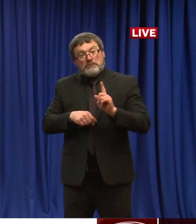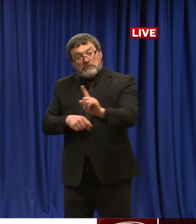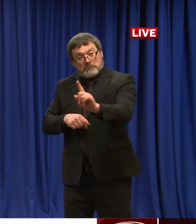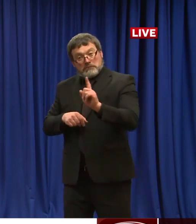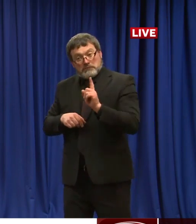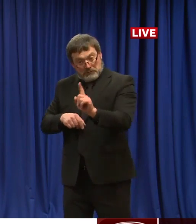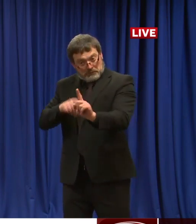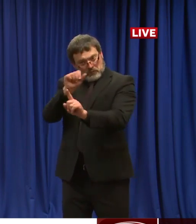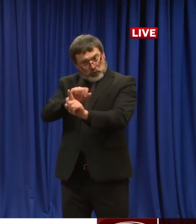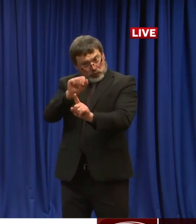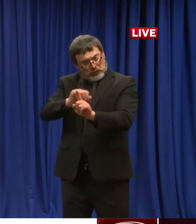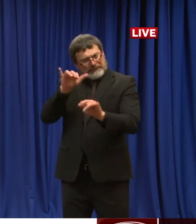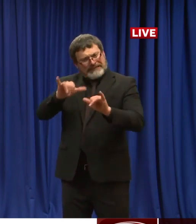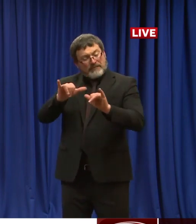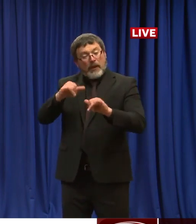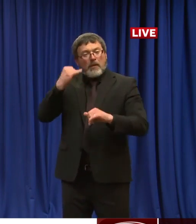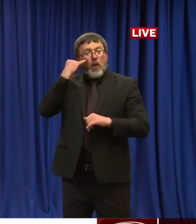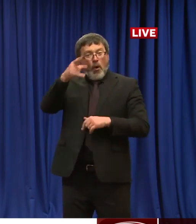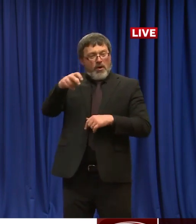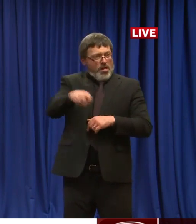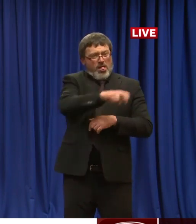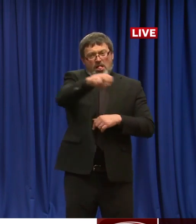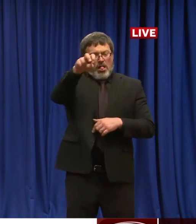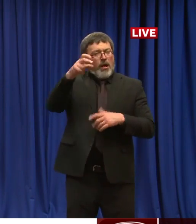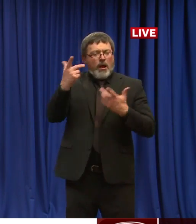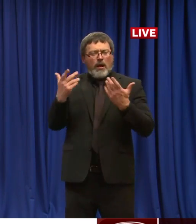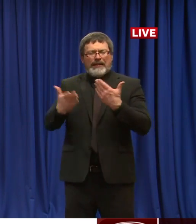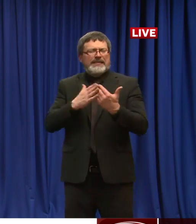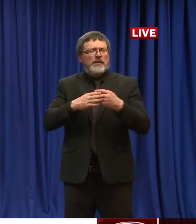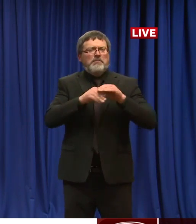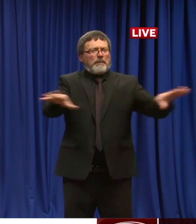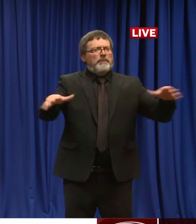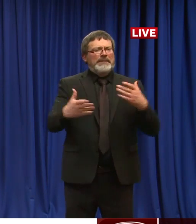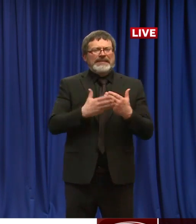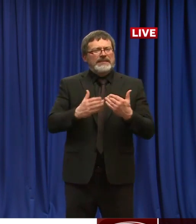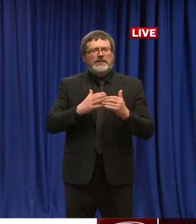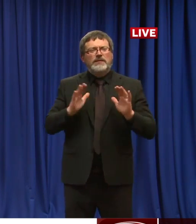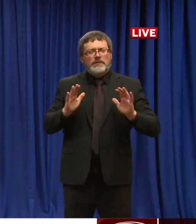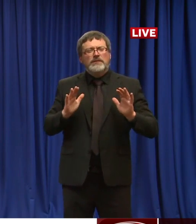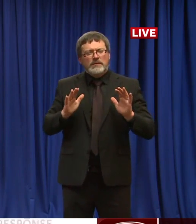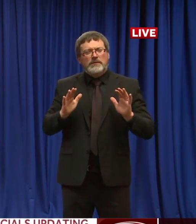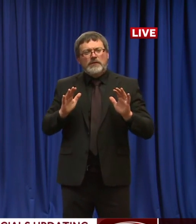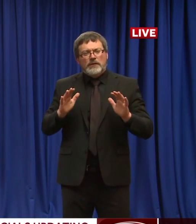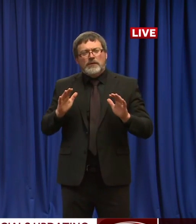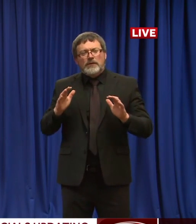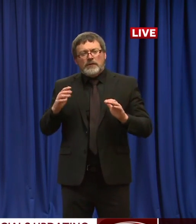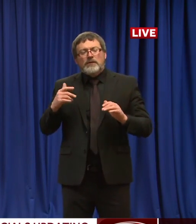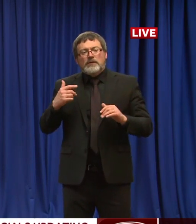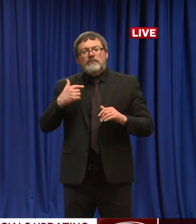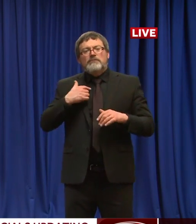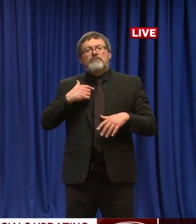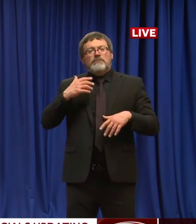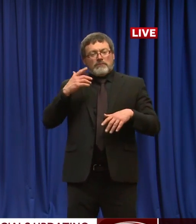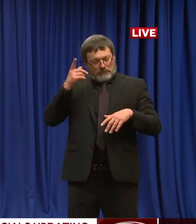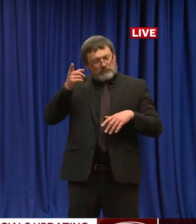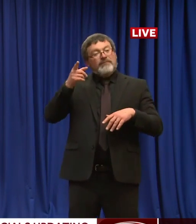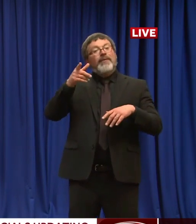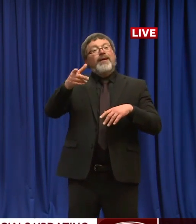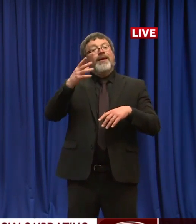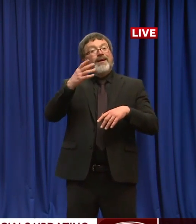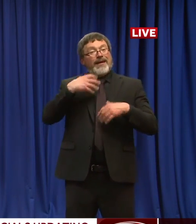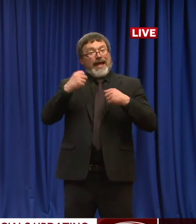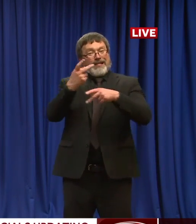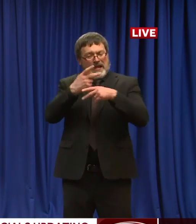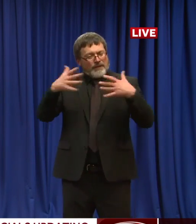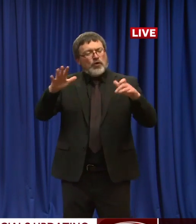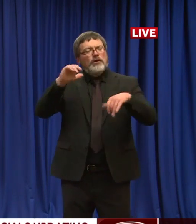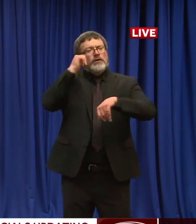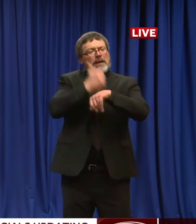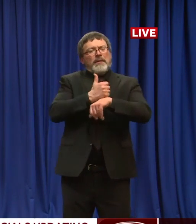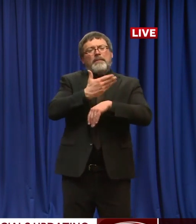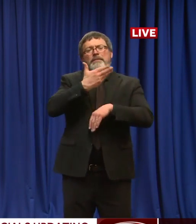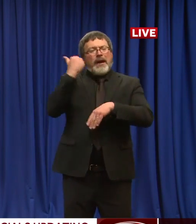AND SO WE’RE WORKING WITH LONG-TERM CARE FACILITIES AND OTHER HEALTHCARE FACILITIES TO MAKE SURE THAT THEY HAVE THE BEST PROCESSES IN PLACE TO TRY AND PREVENT TRANSMISSION FROM